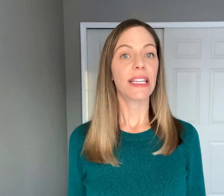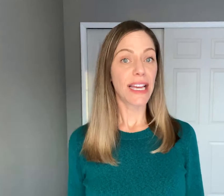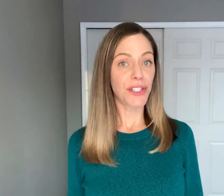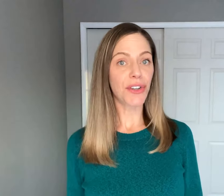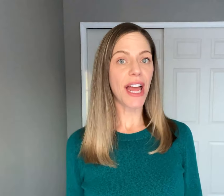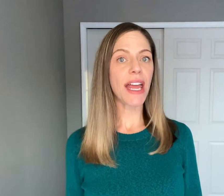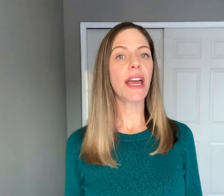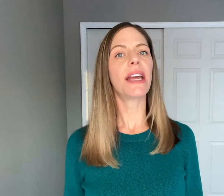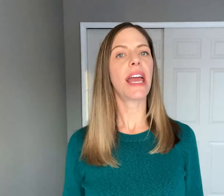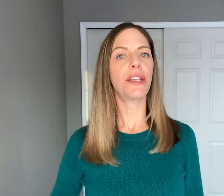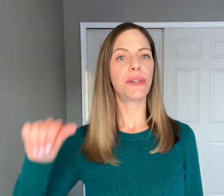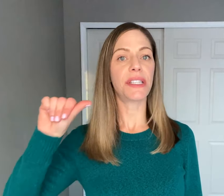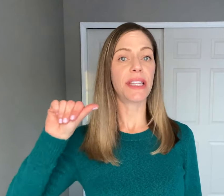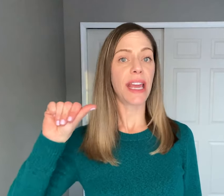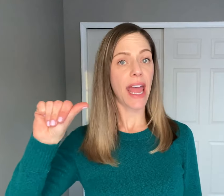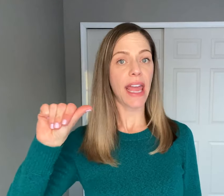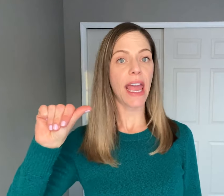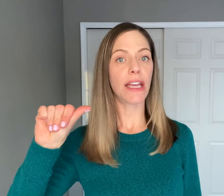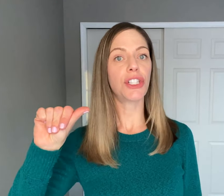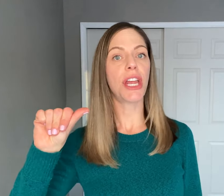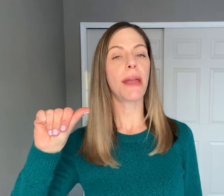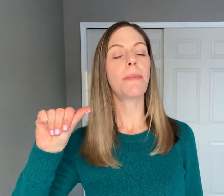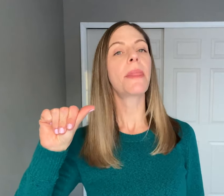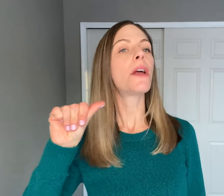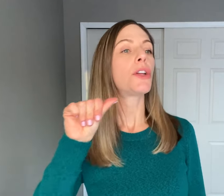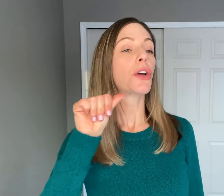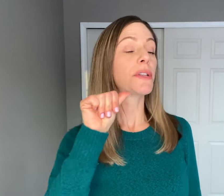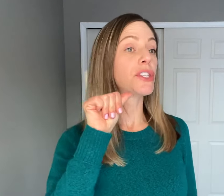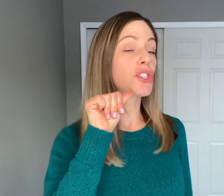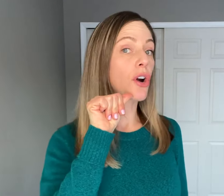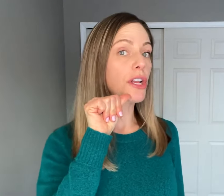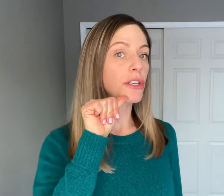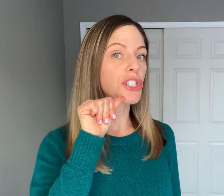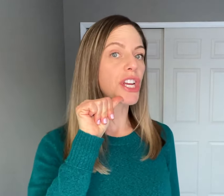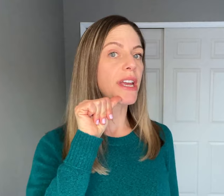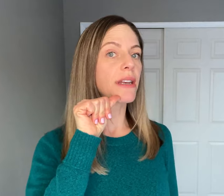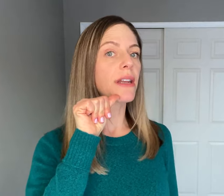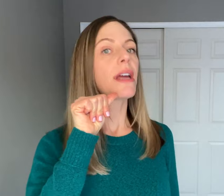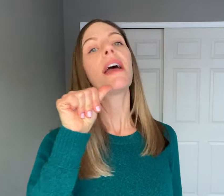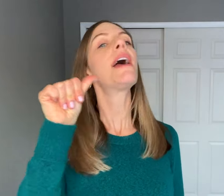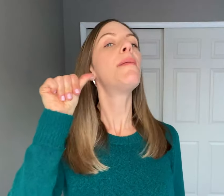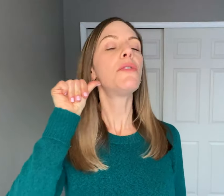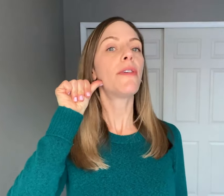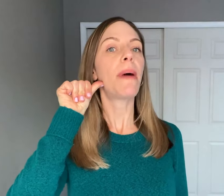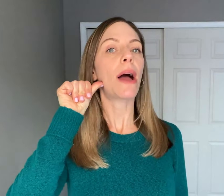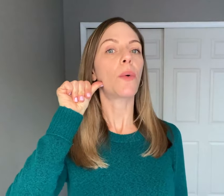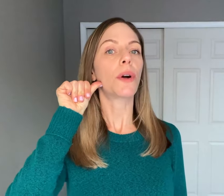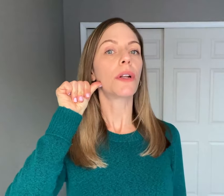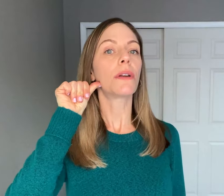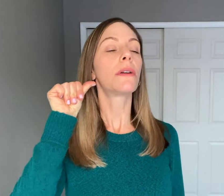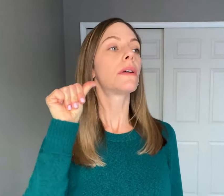YESTERDAY again uses the (letter) "A" handshape. You're going to start at your chin and move it backward.